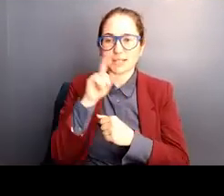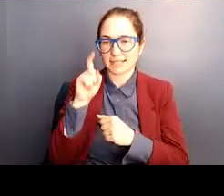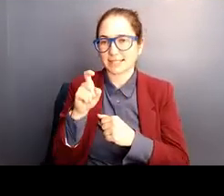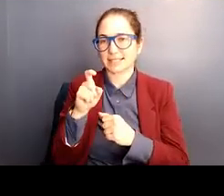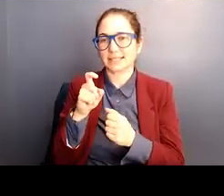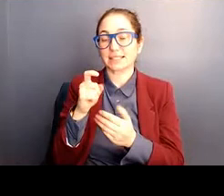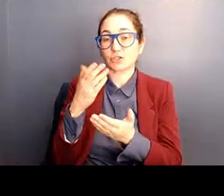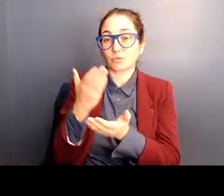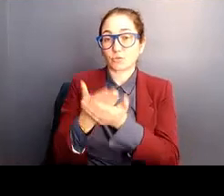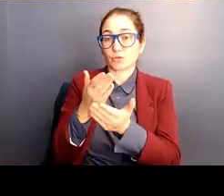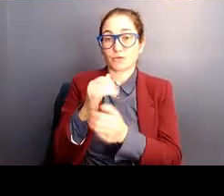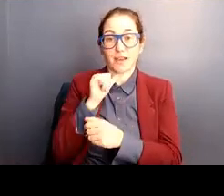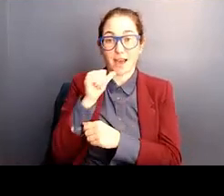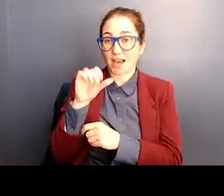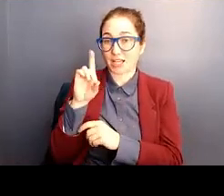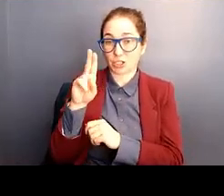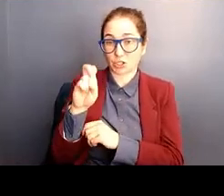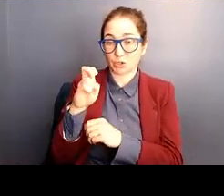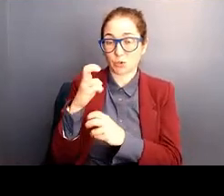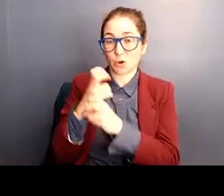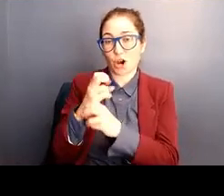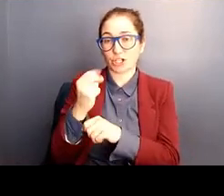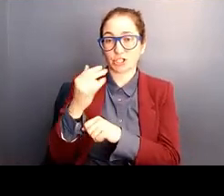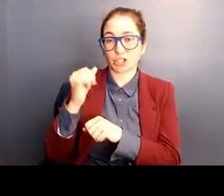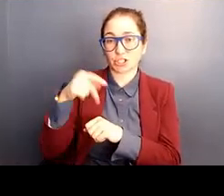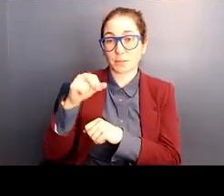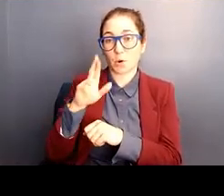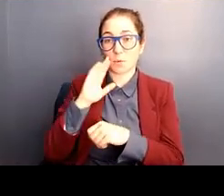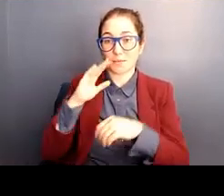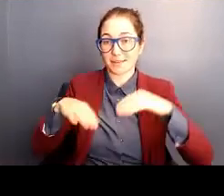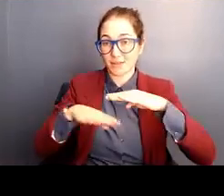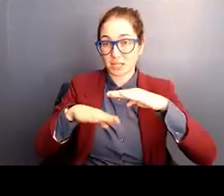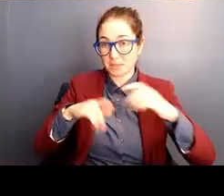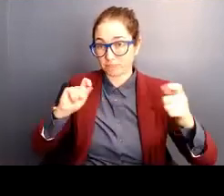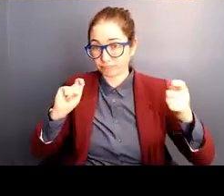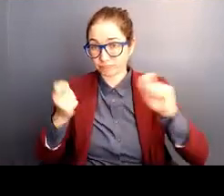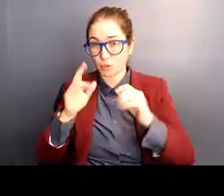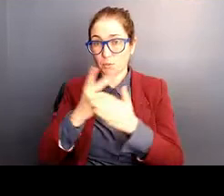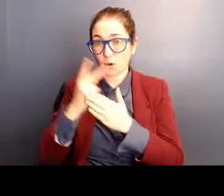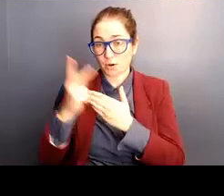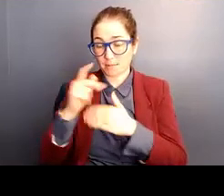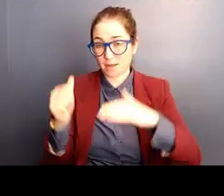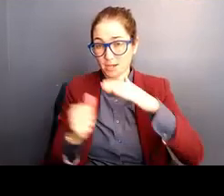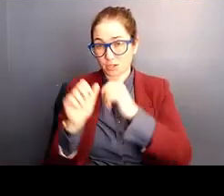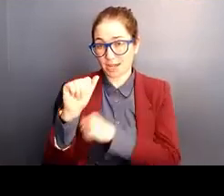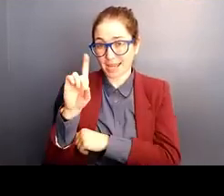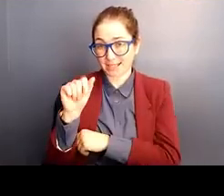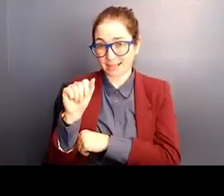For that is a fundamental alteration it to your program under the ADA. And most organizations even if you're super, super